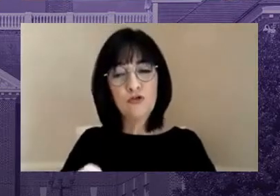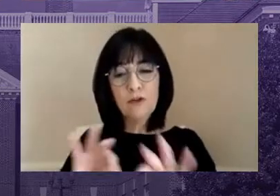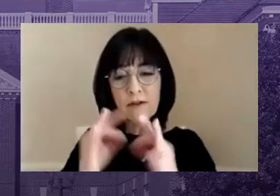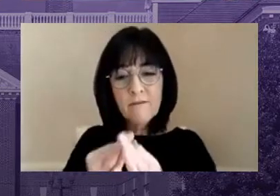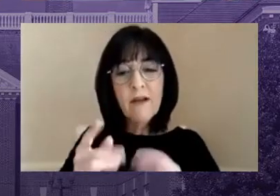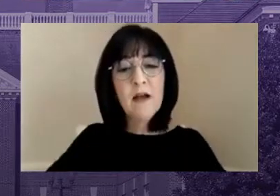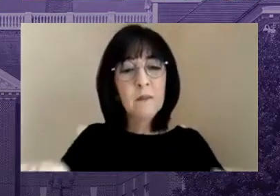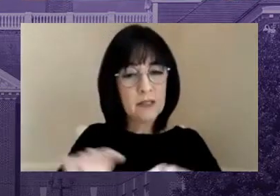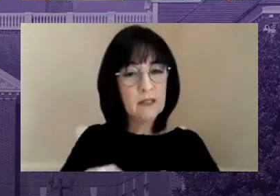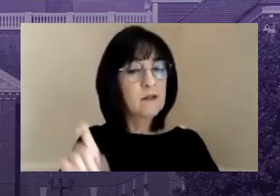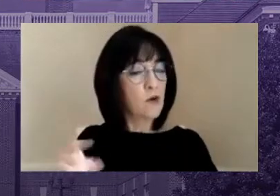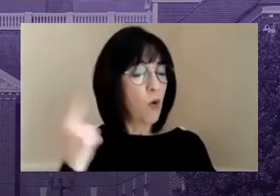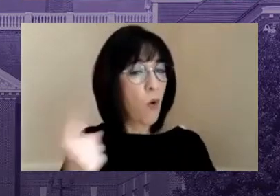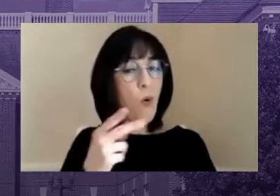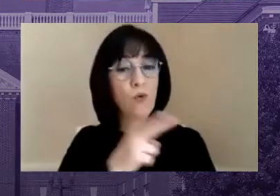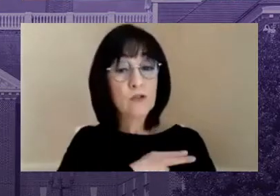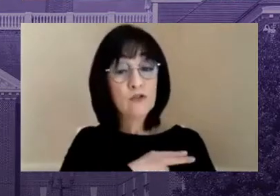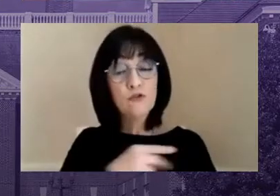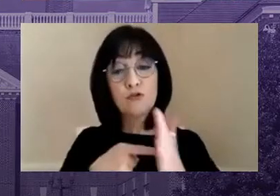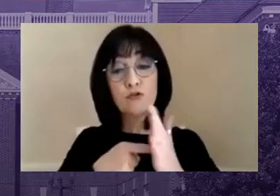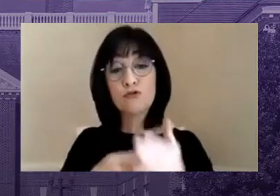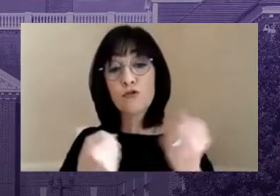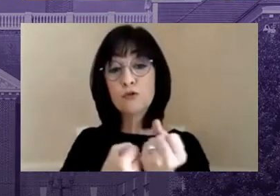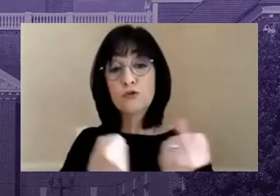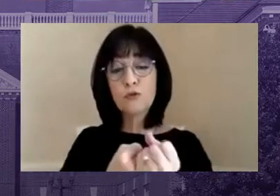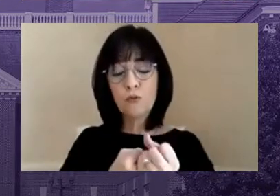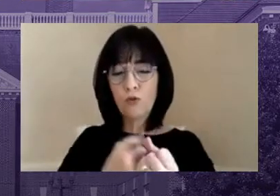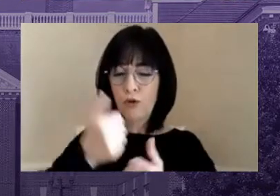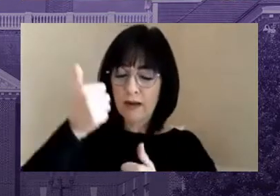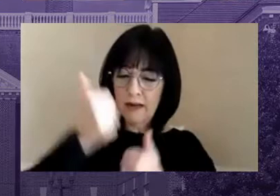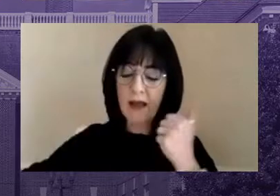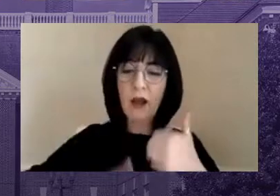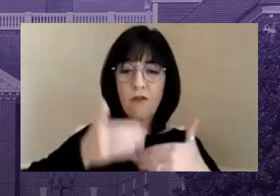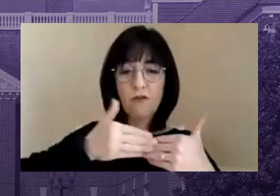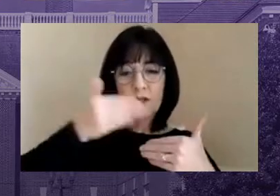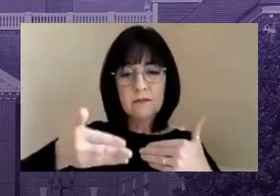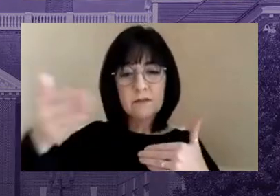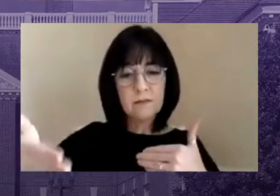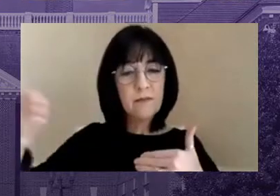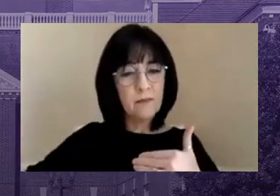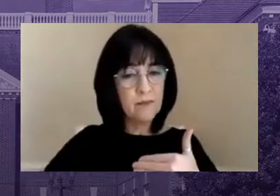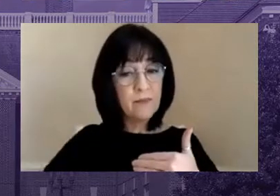loyal and show their support every step of the way. When people feel that sense of loyalty, they